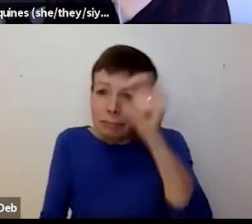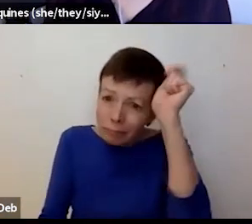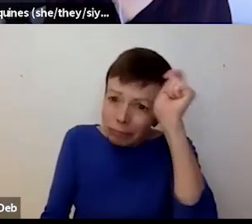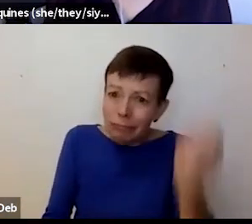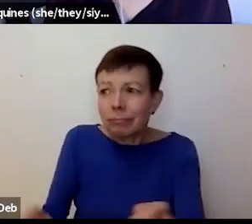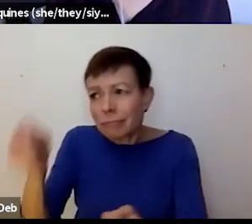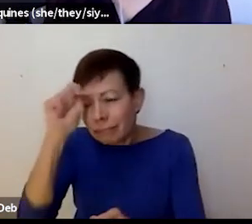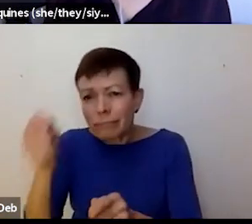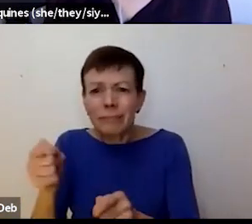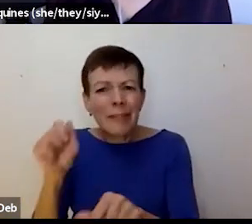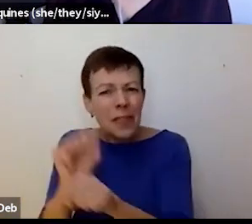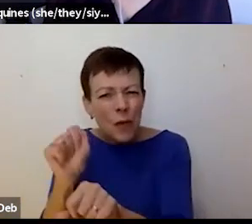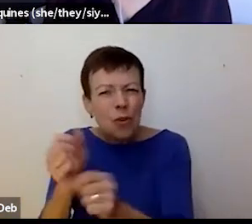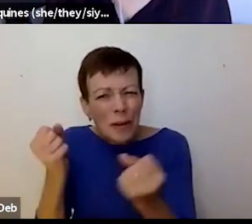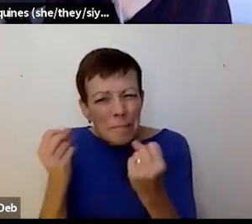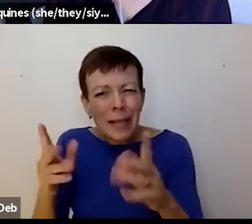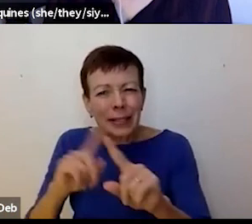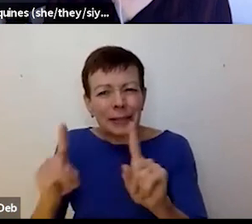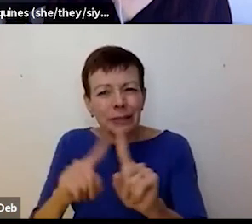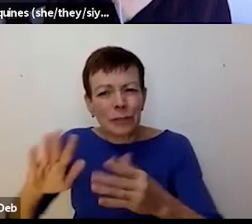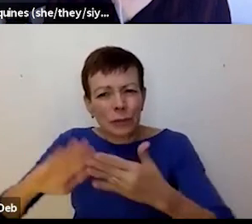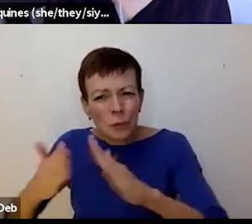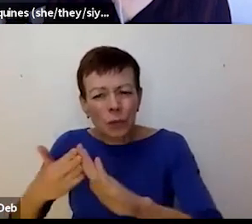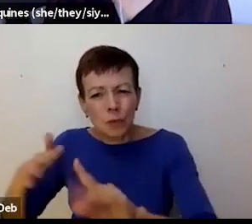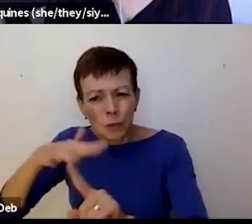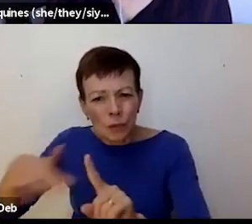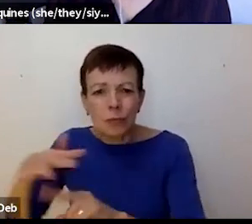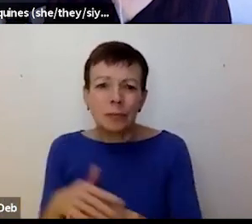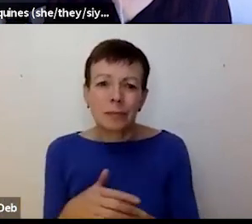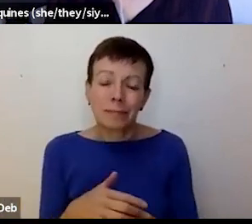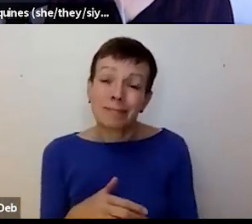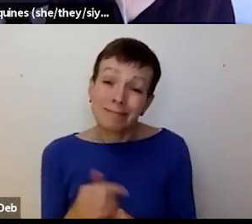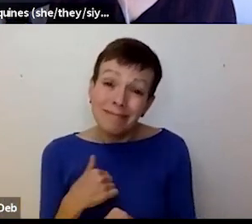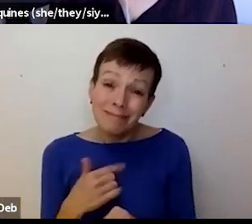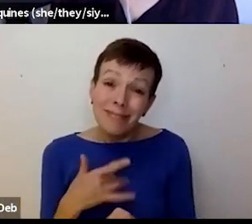space that they go into. And that's, I just feel really honoured to be a part of this and to learn